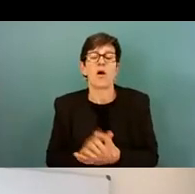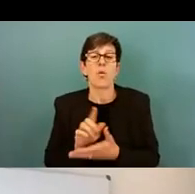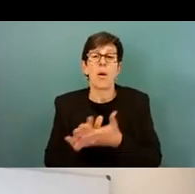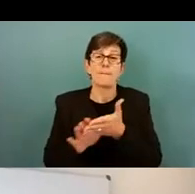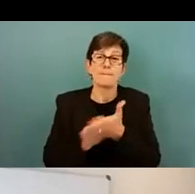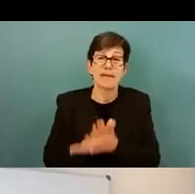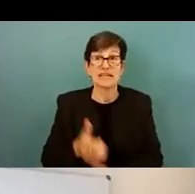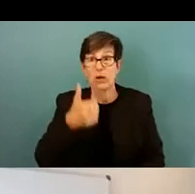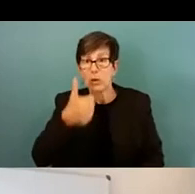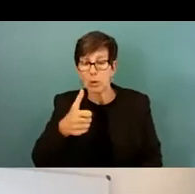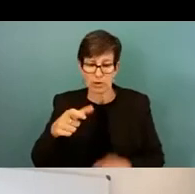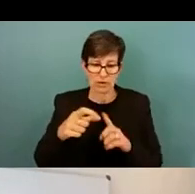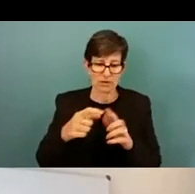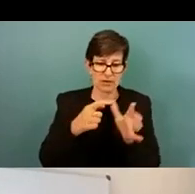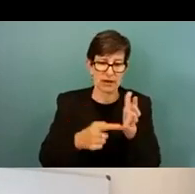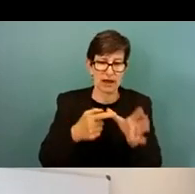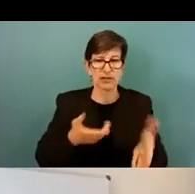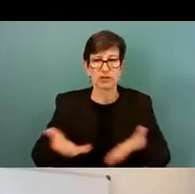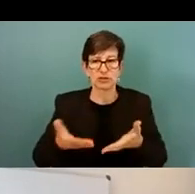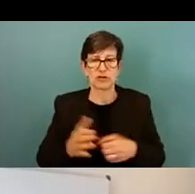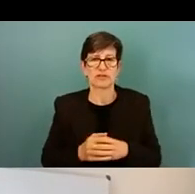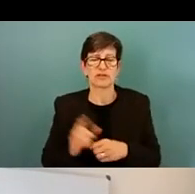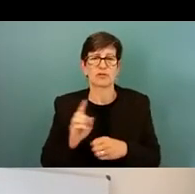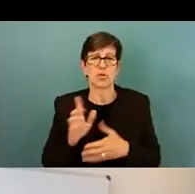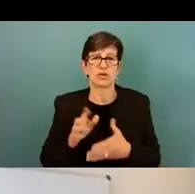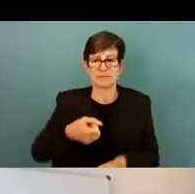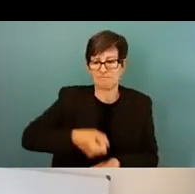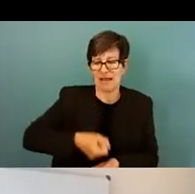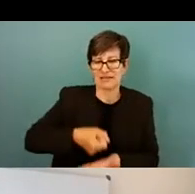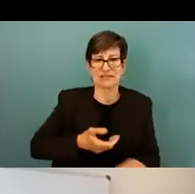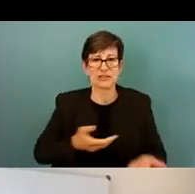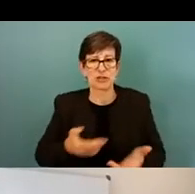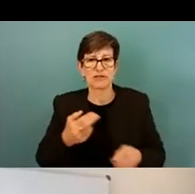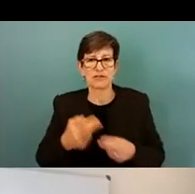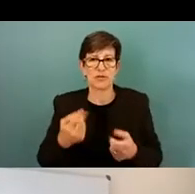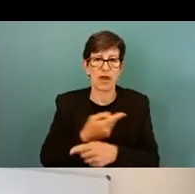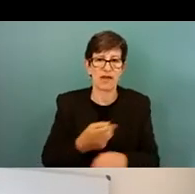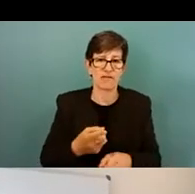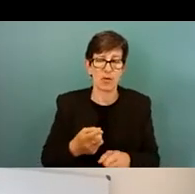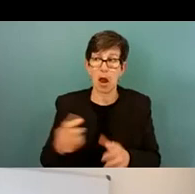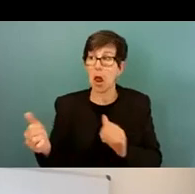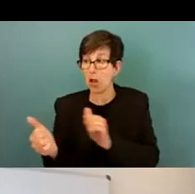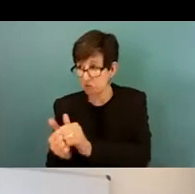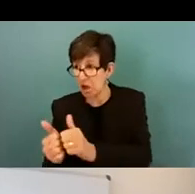service, what is a fundamental service required for everybody? And, and so we think it's useful